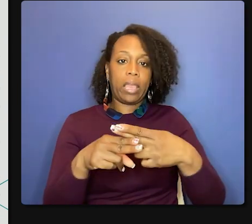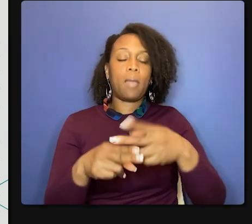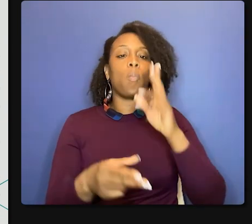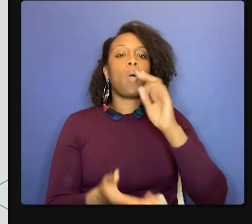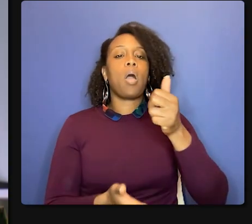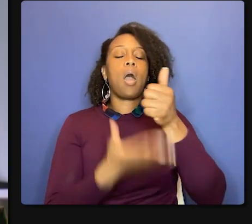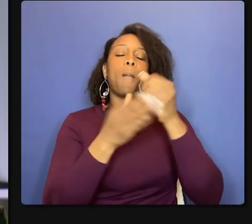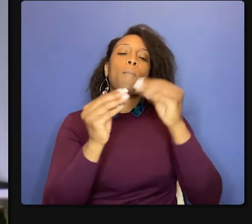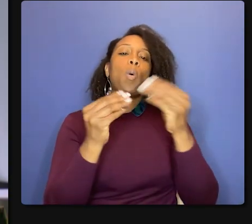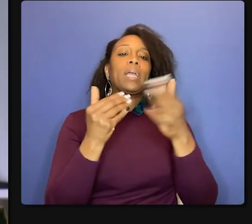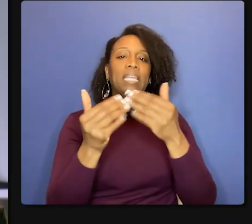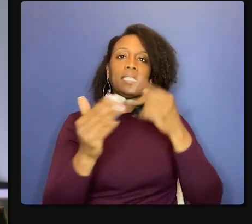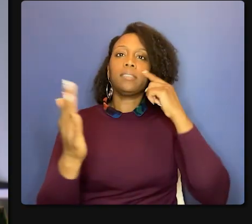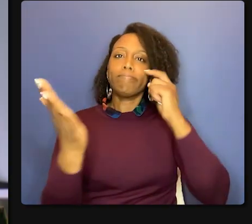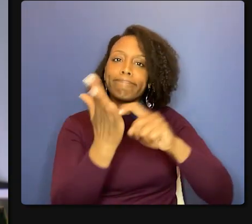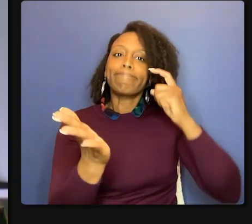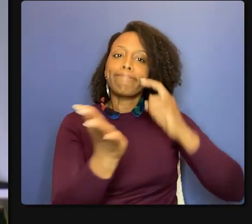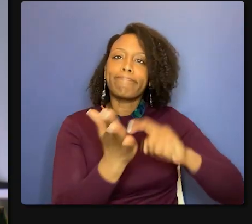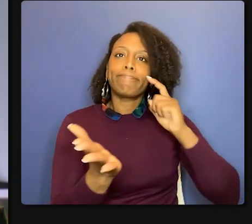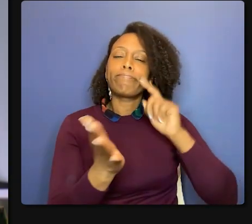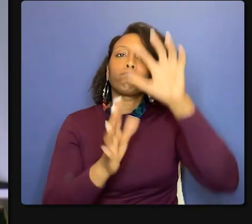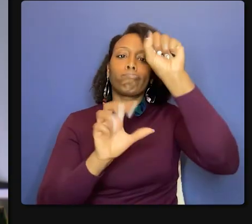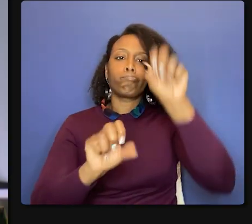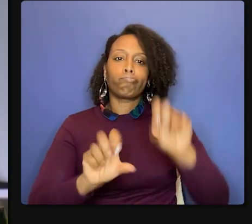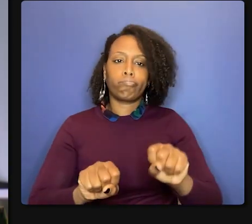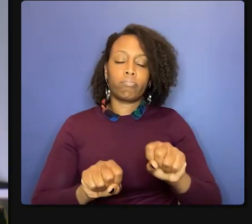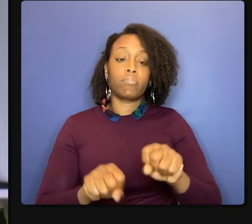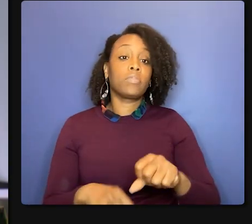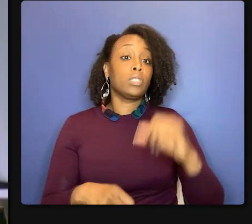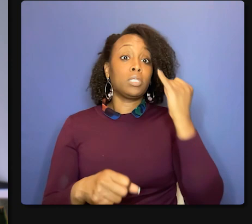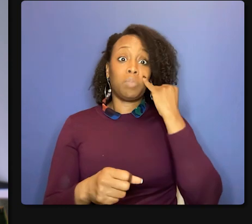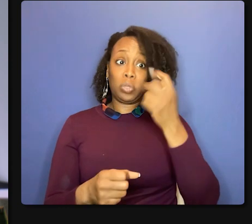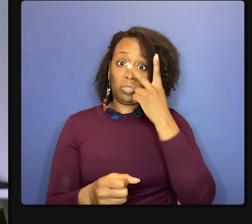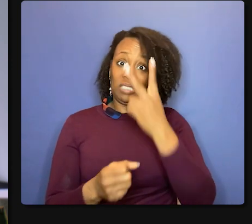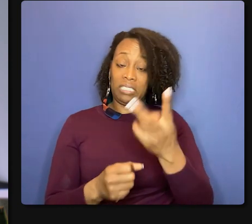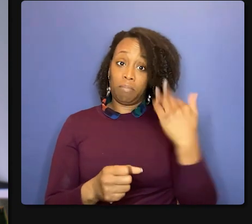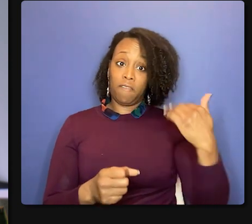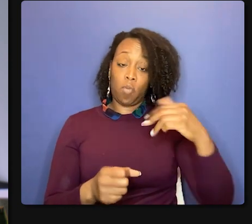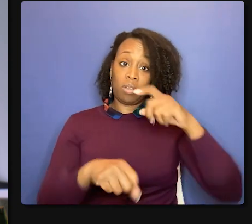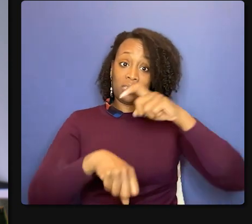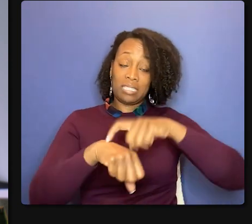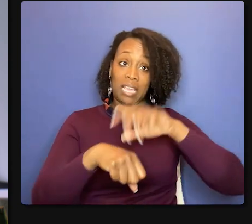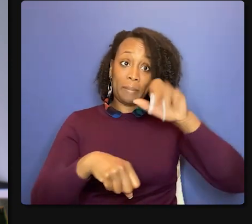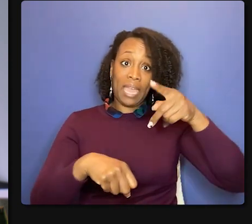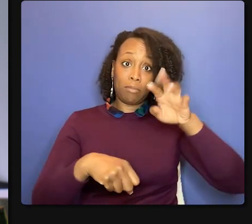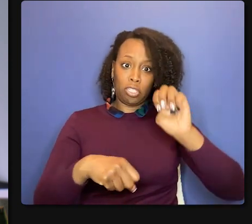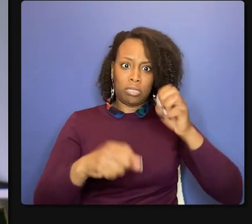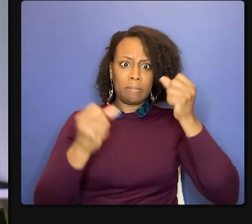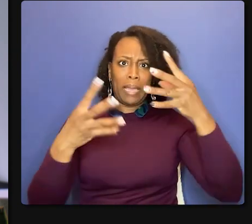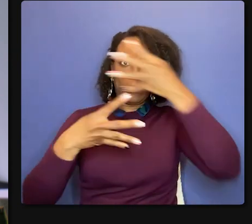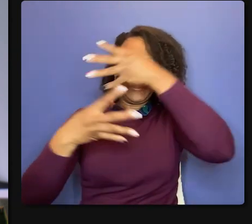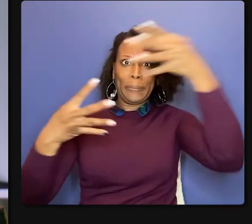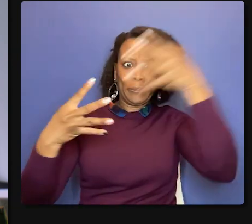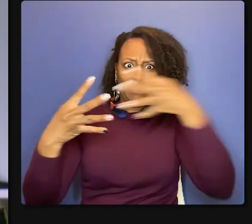You can call them anything you want, and that will make them a lot easier to identify. If you've ever looked at a timing capture in PIX,